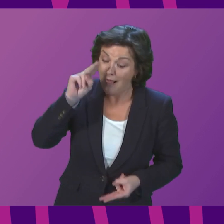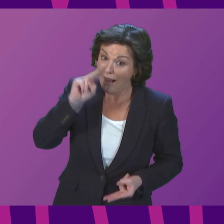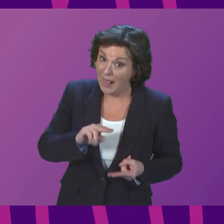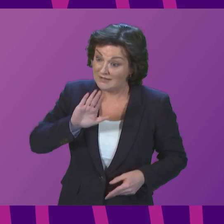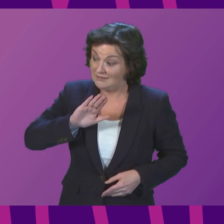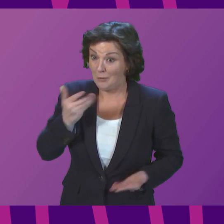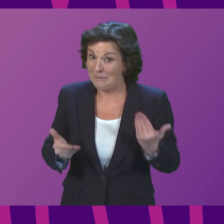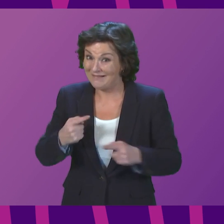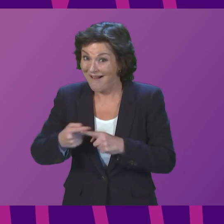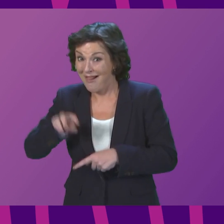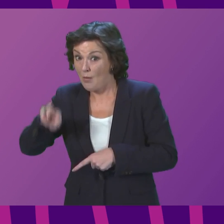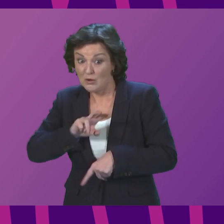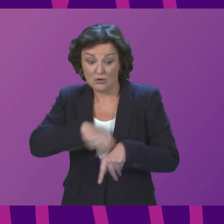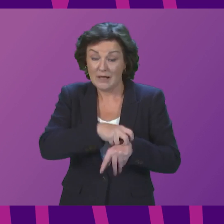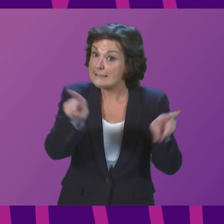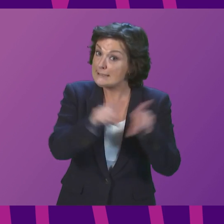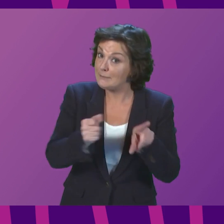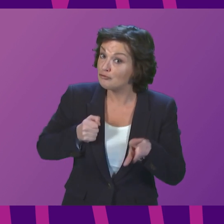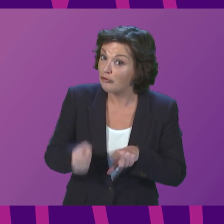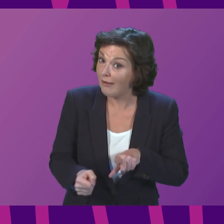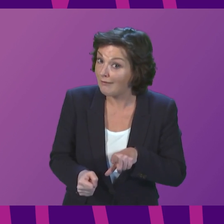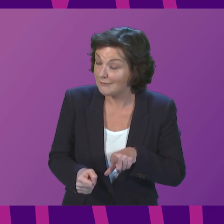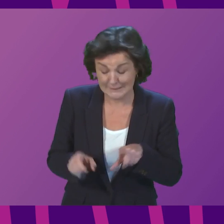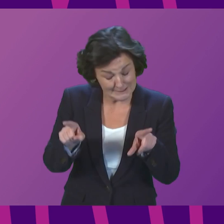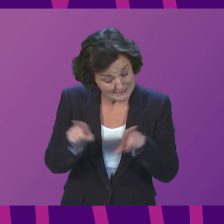We will continue to take the decisions that are necessary to support hard-pressed people.